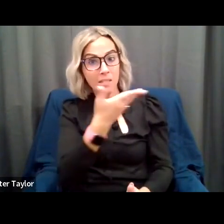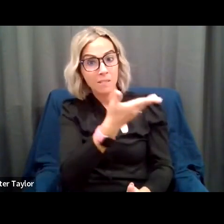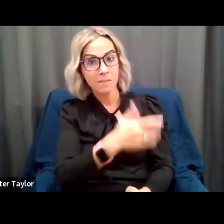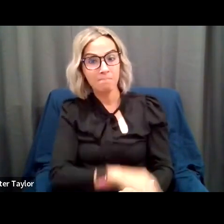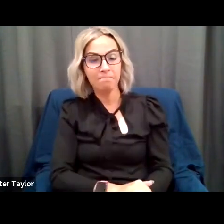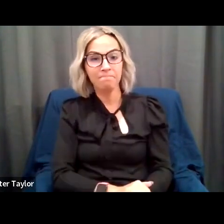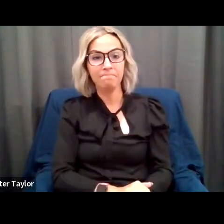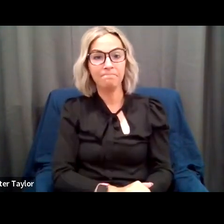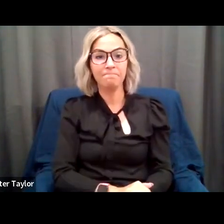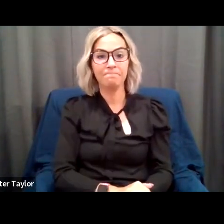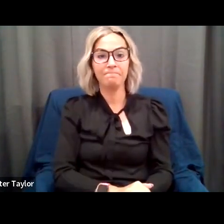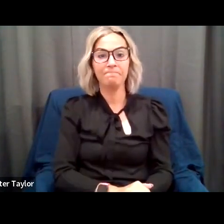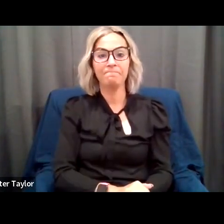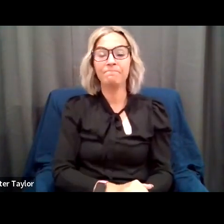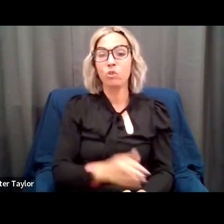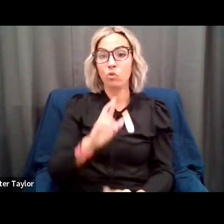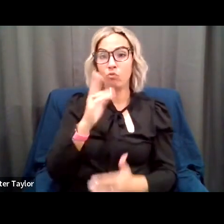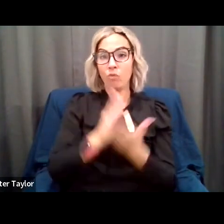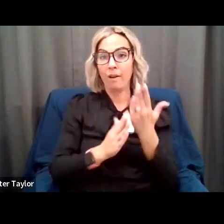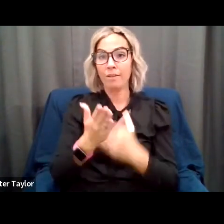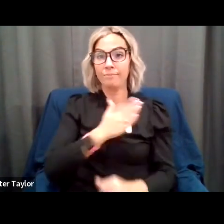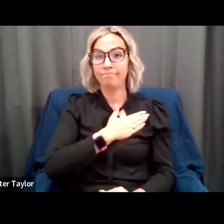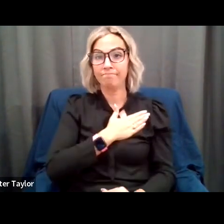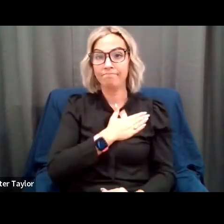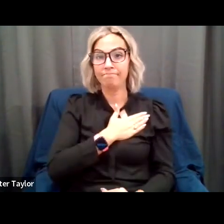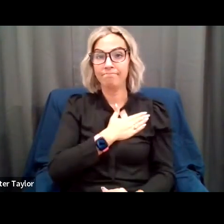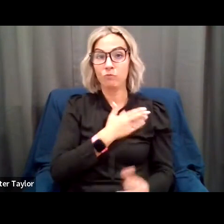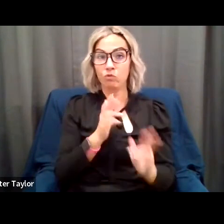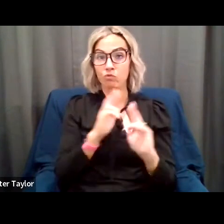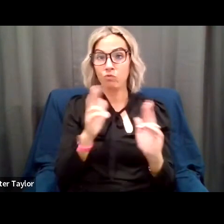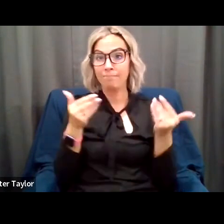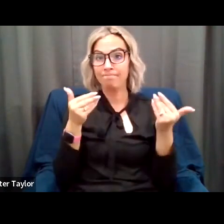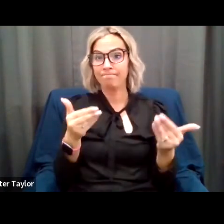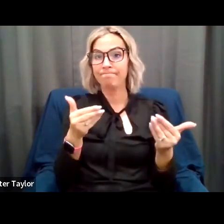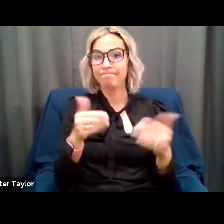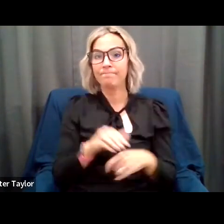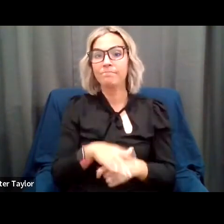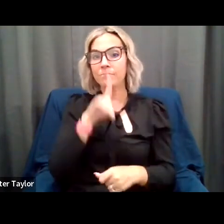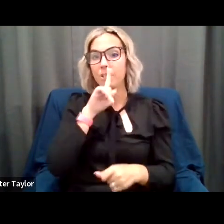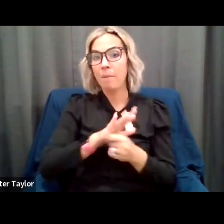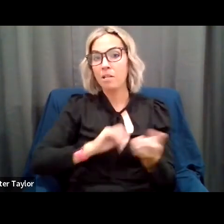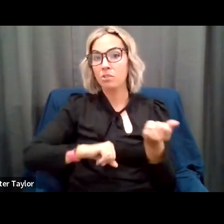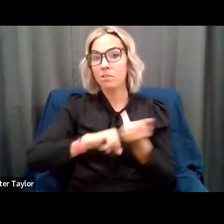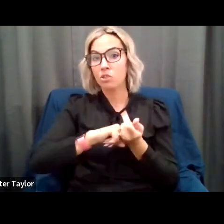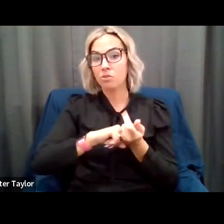Right hand over your heart. Ready? Begin. I pledge allegiance to